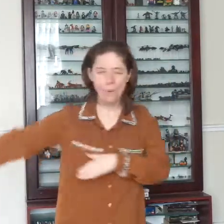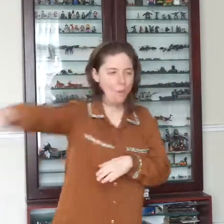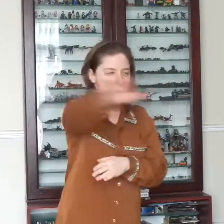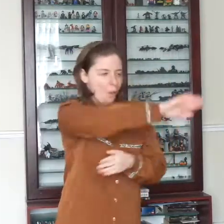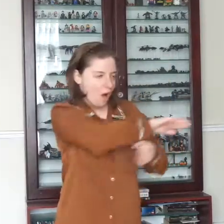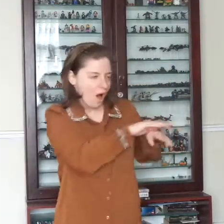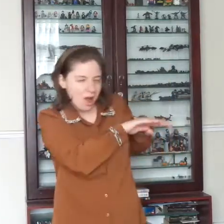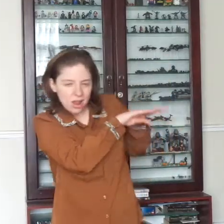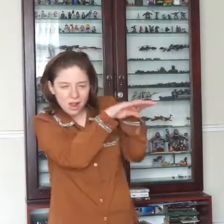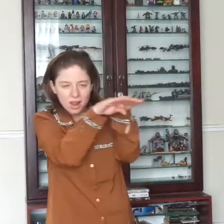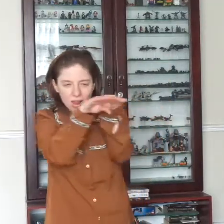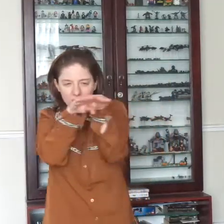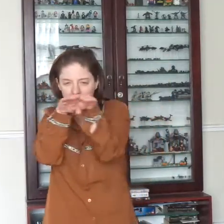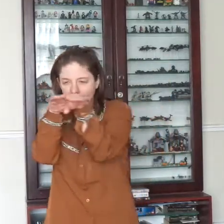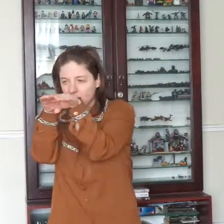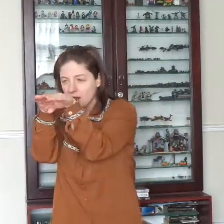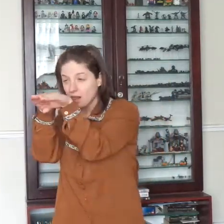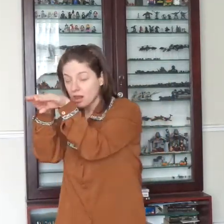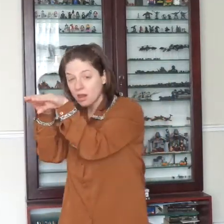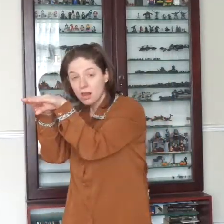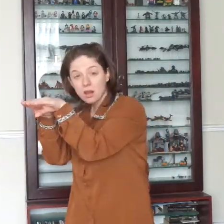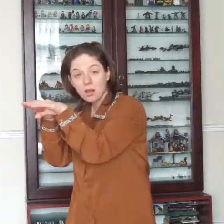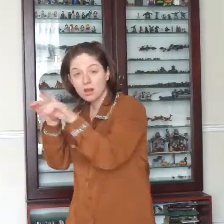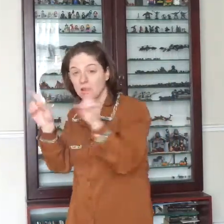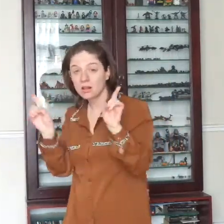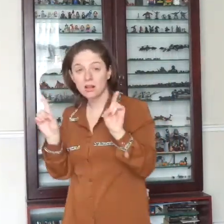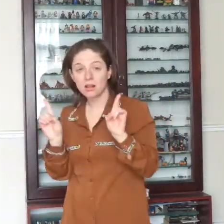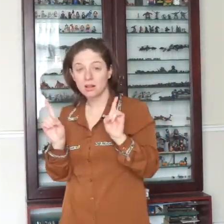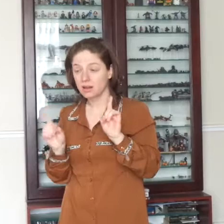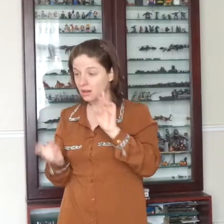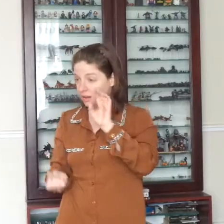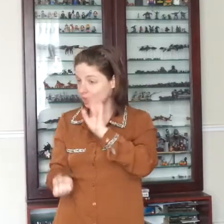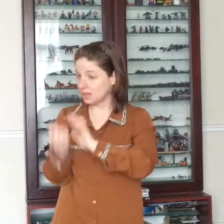Has one thing in common, too